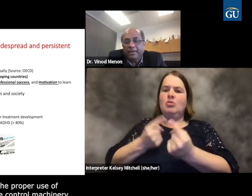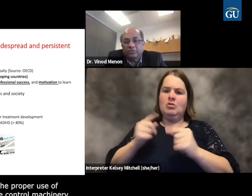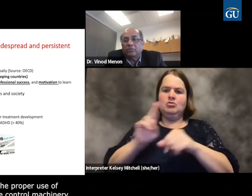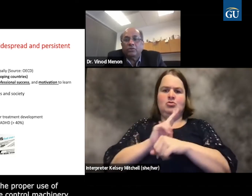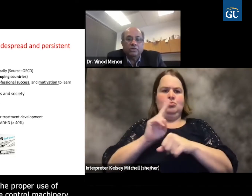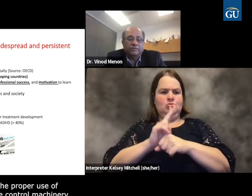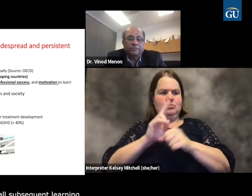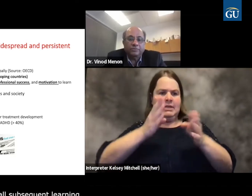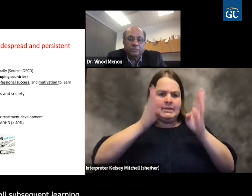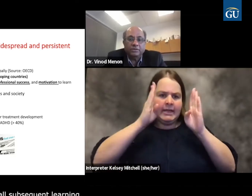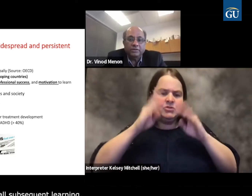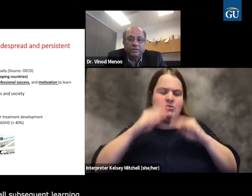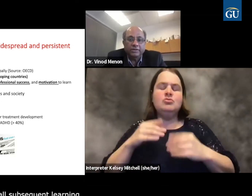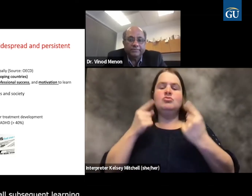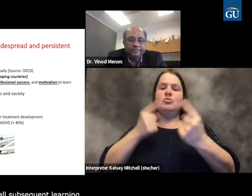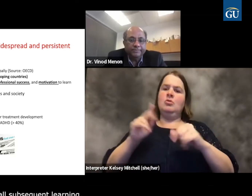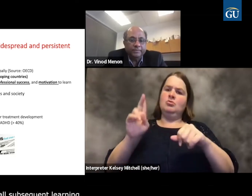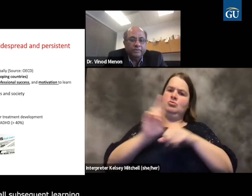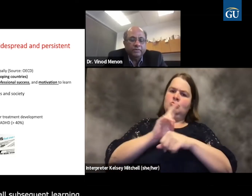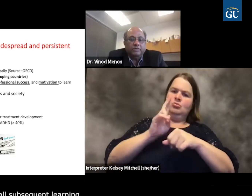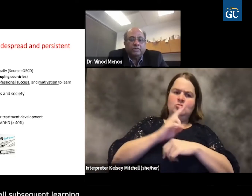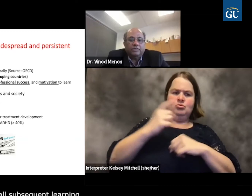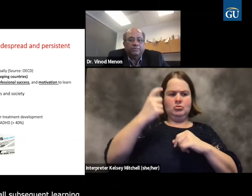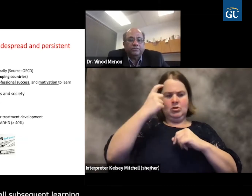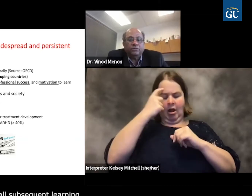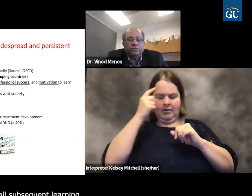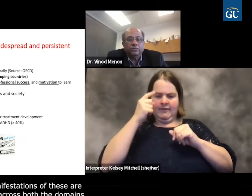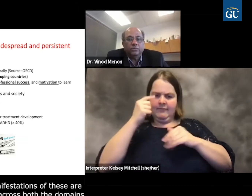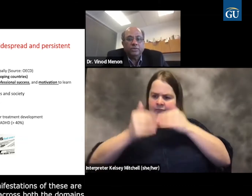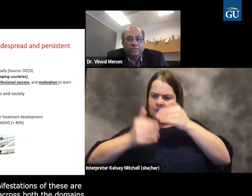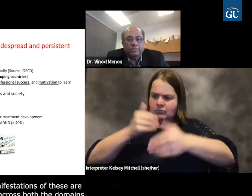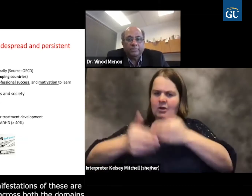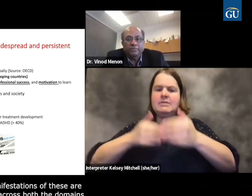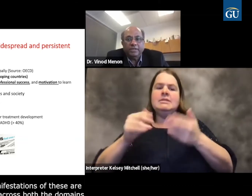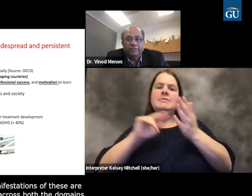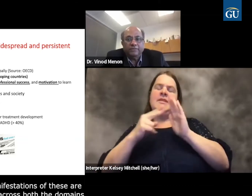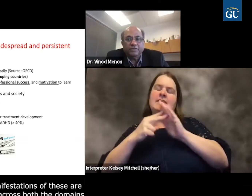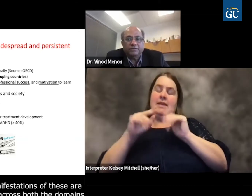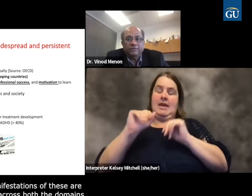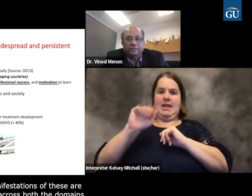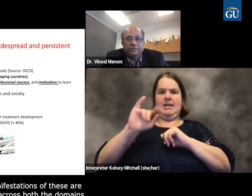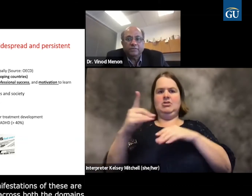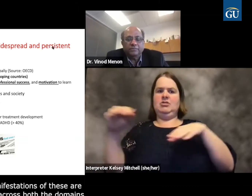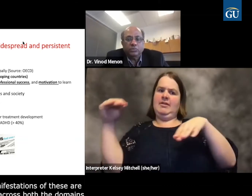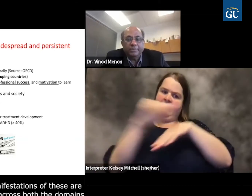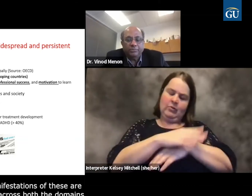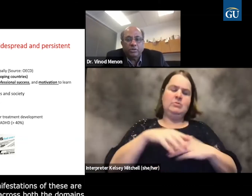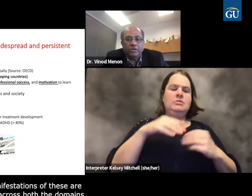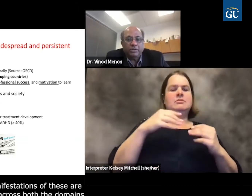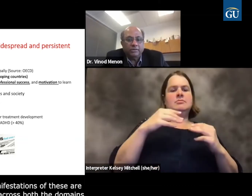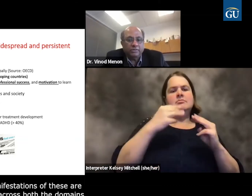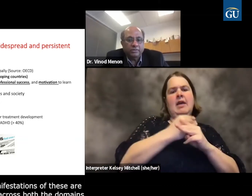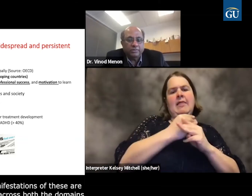machinery can impact all subsequent learning so